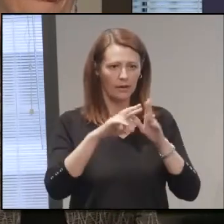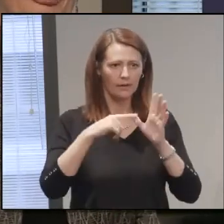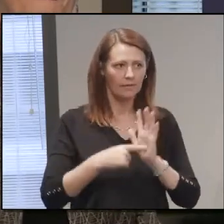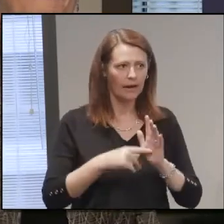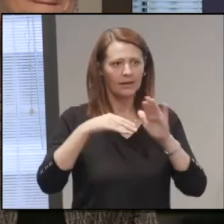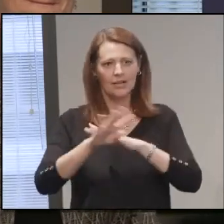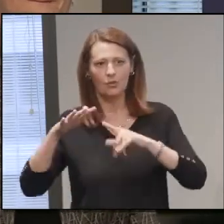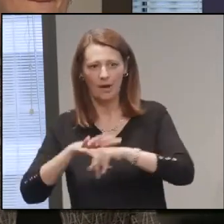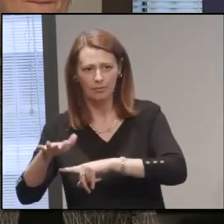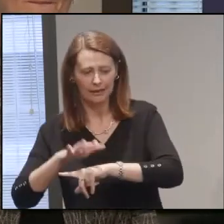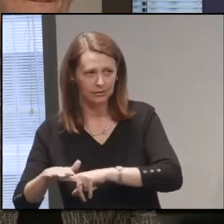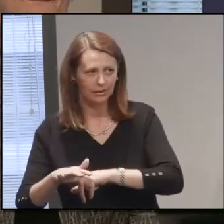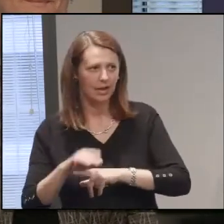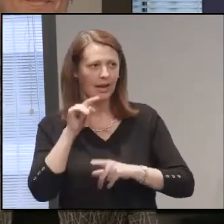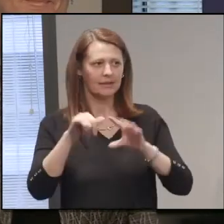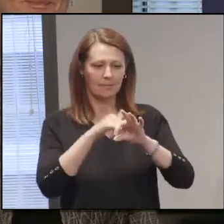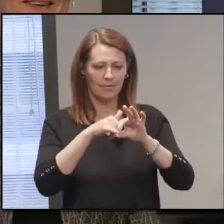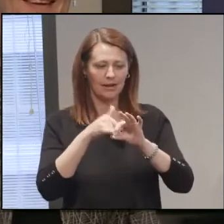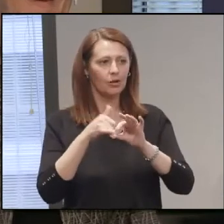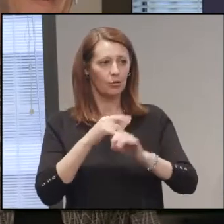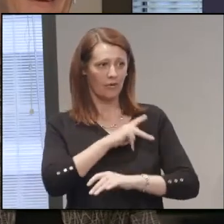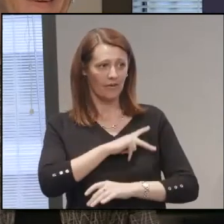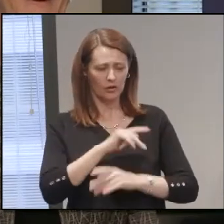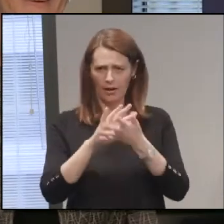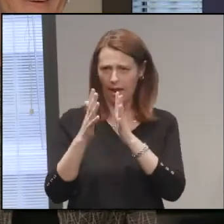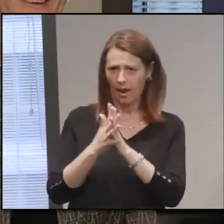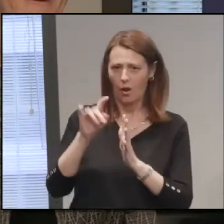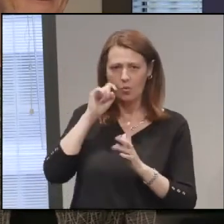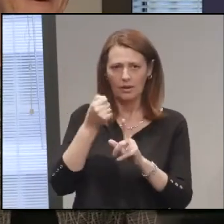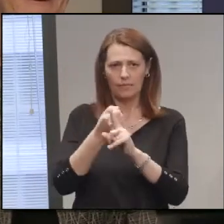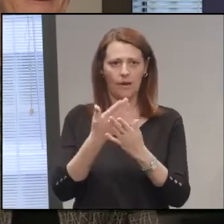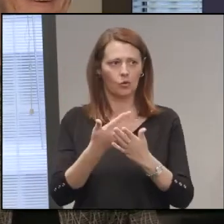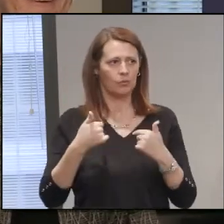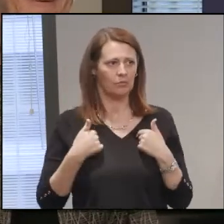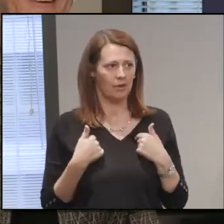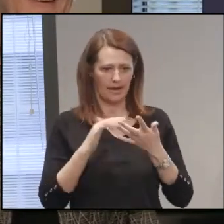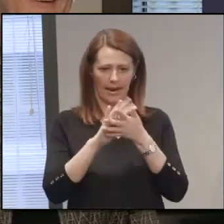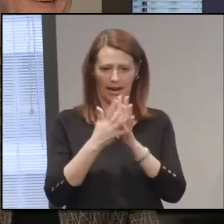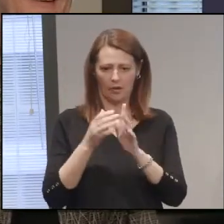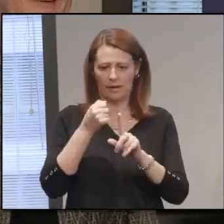bloodstream. As a medical professional how will that affect me and how has that affected my kids,